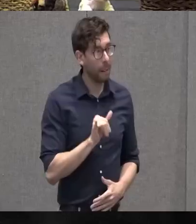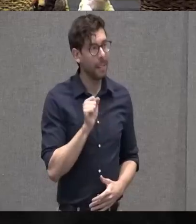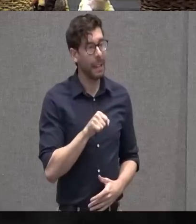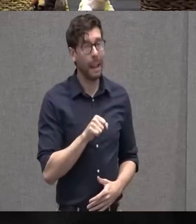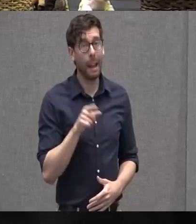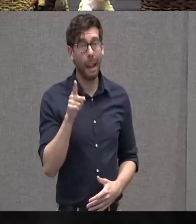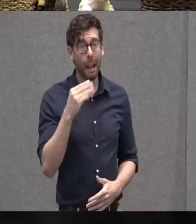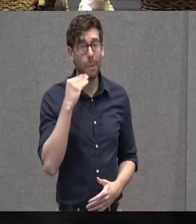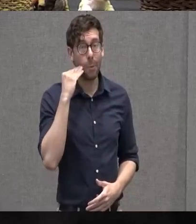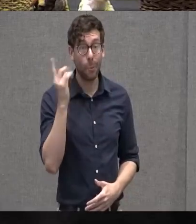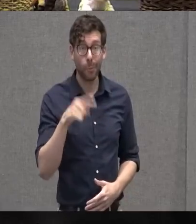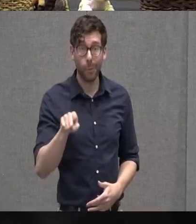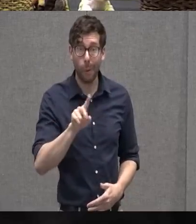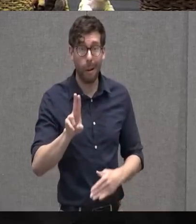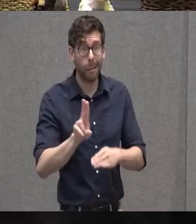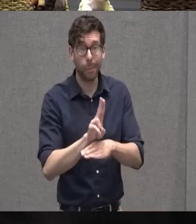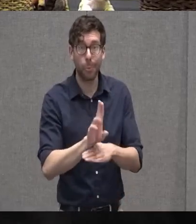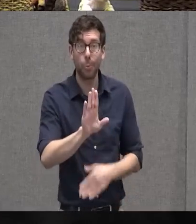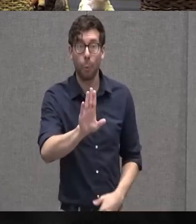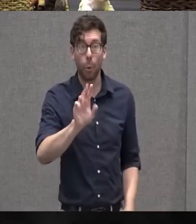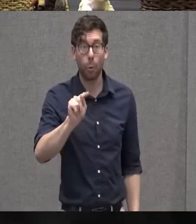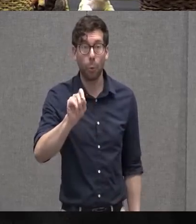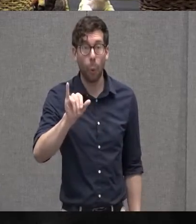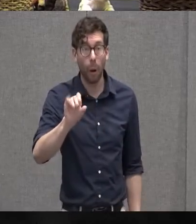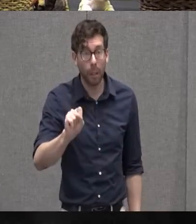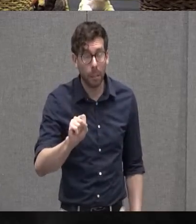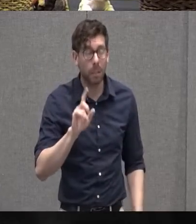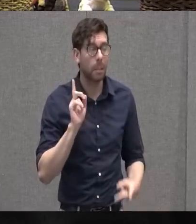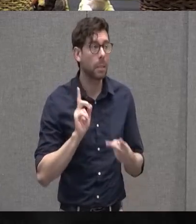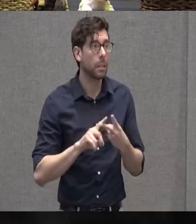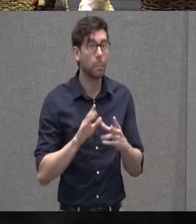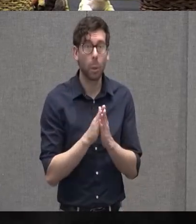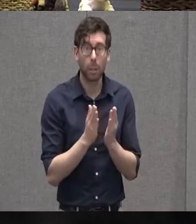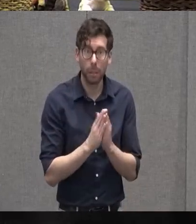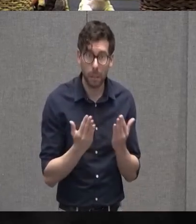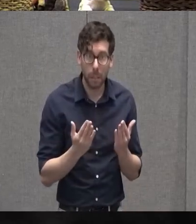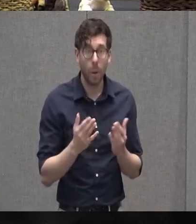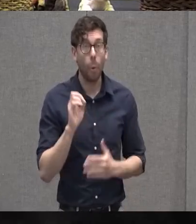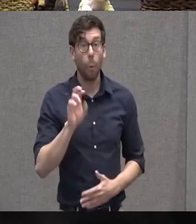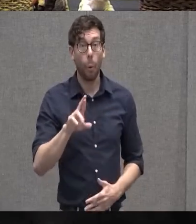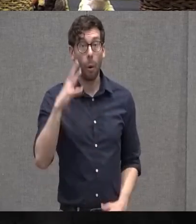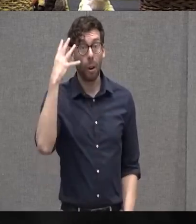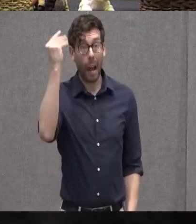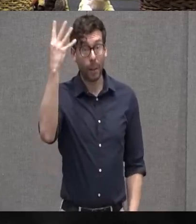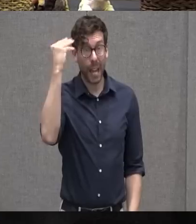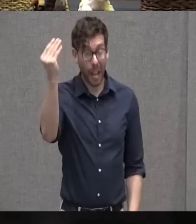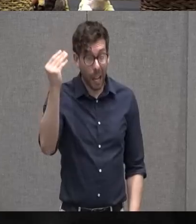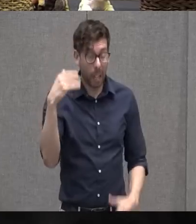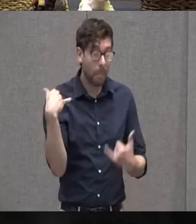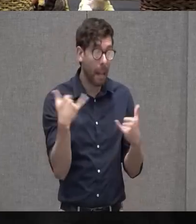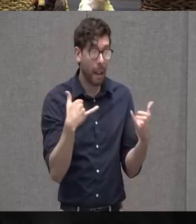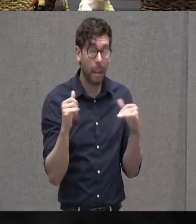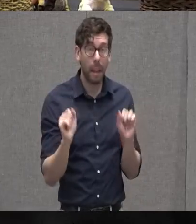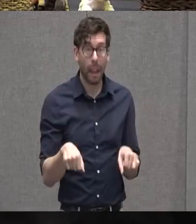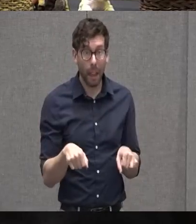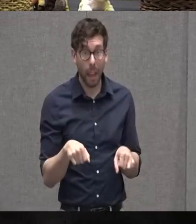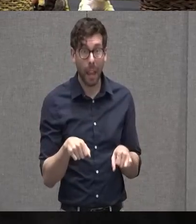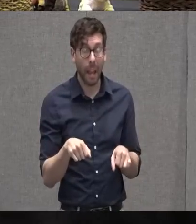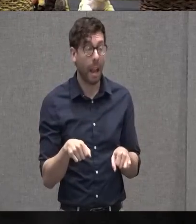You could use your book collection. You could even play this outside in nature. Like could you sell flowers?